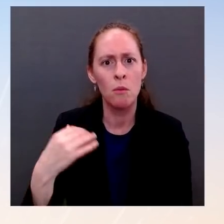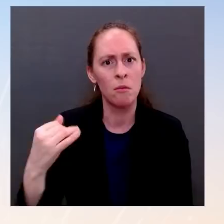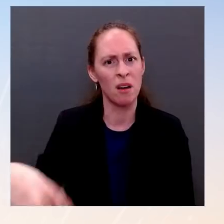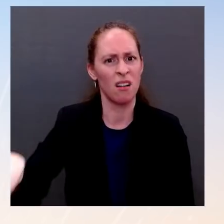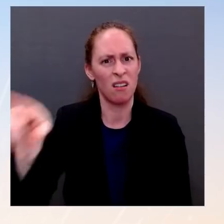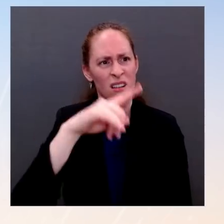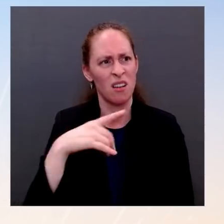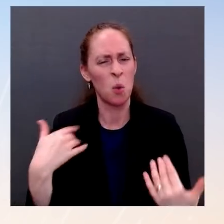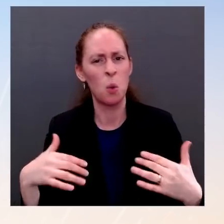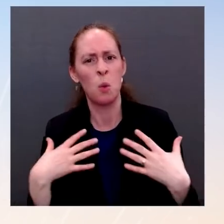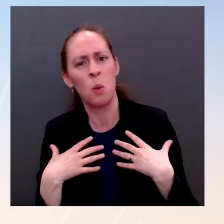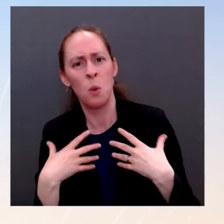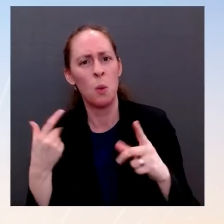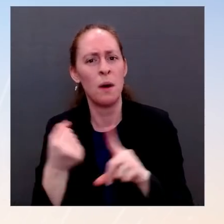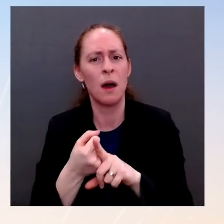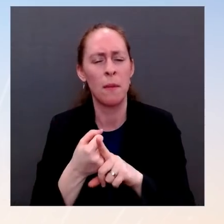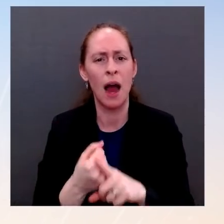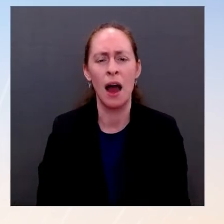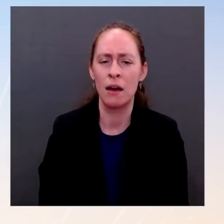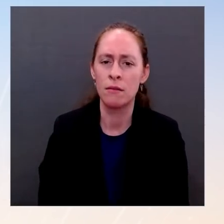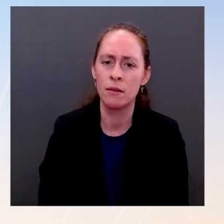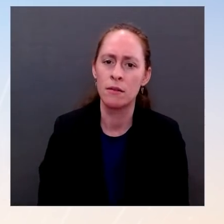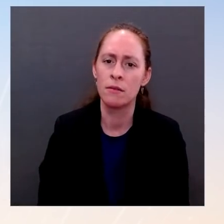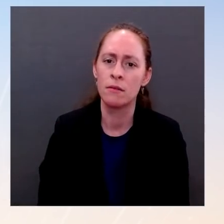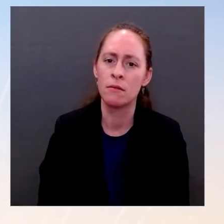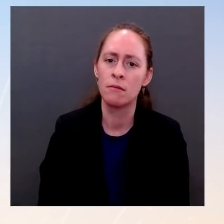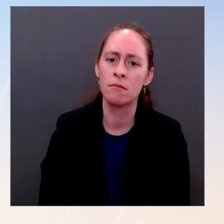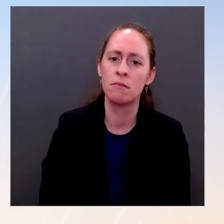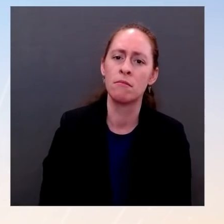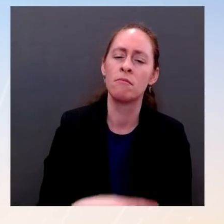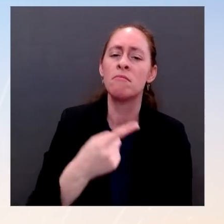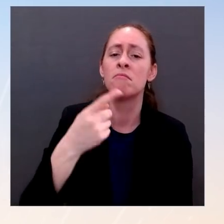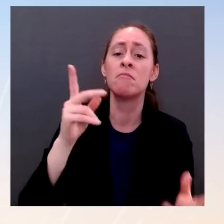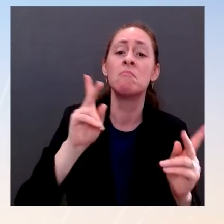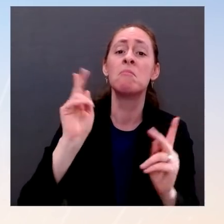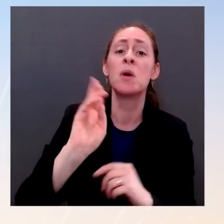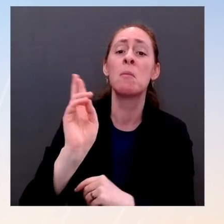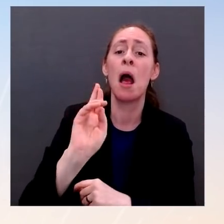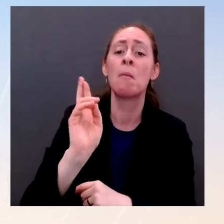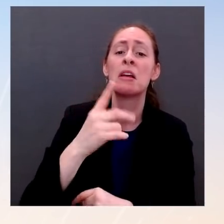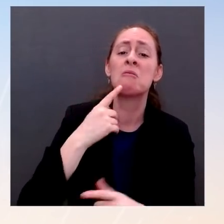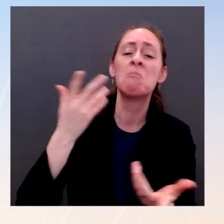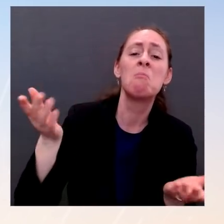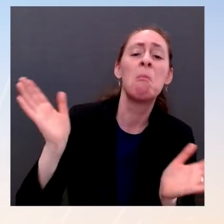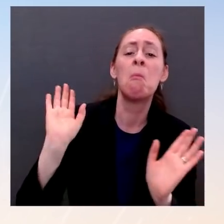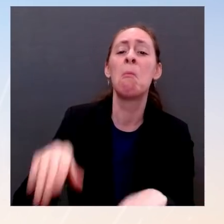to have a fully confirmed full Federal Reserve Board just doesn't seem to make a lot of sense. The Press: And then on to --